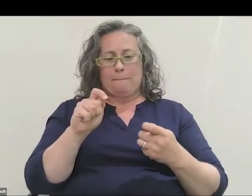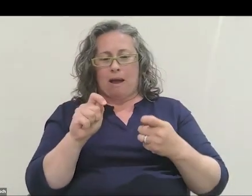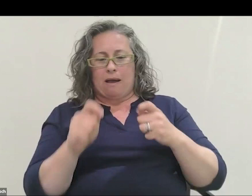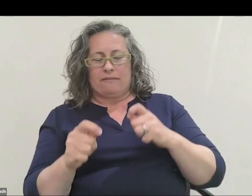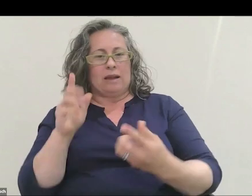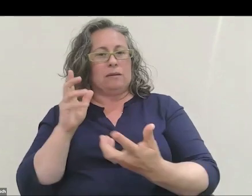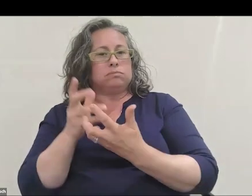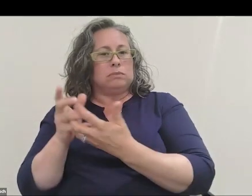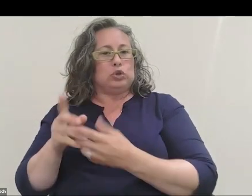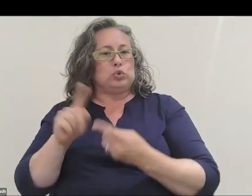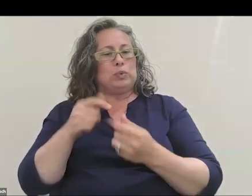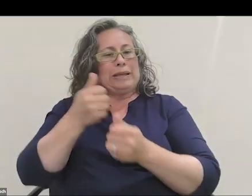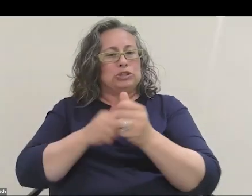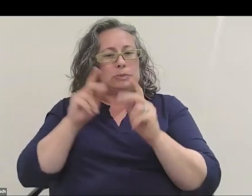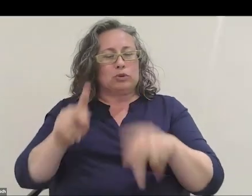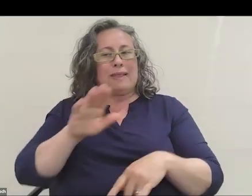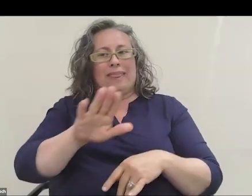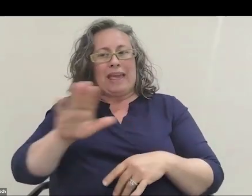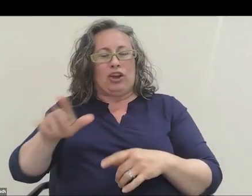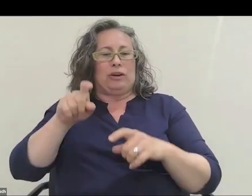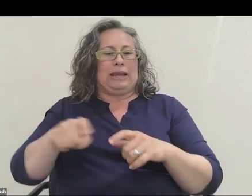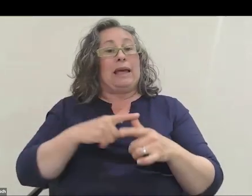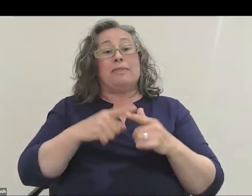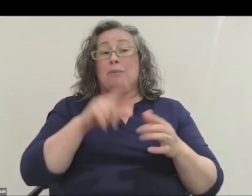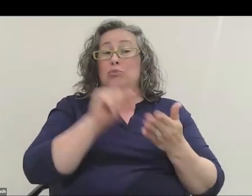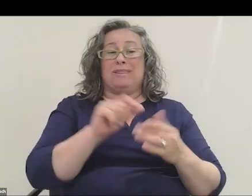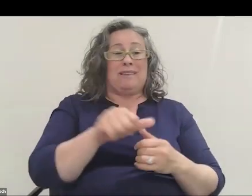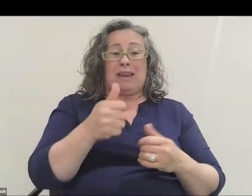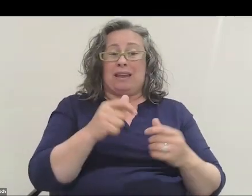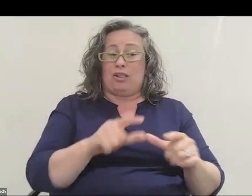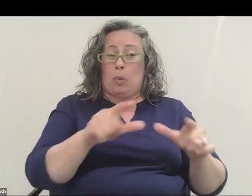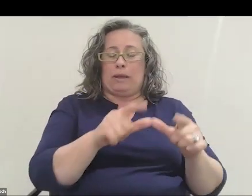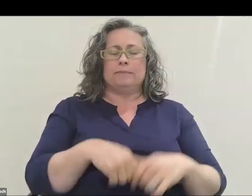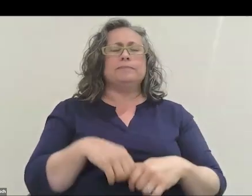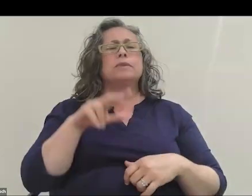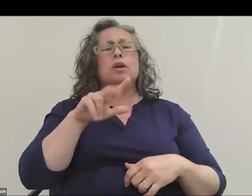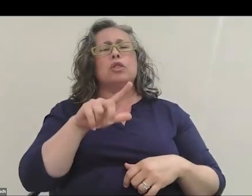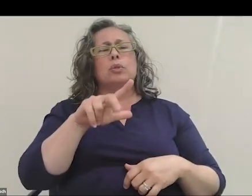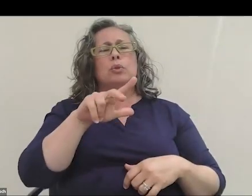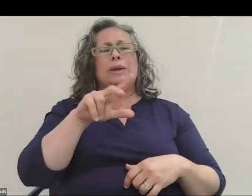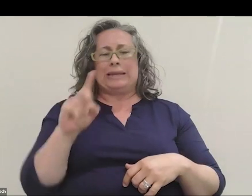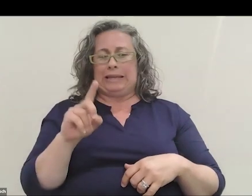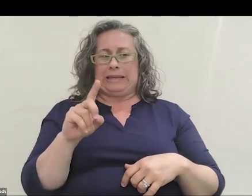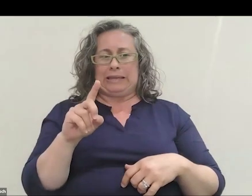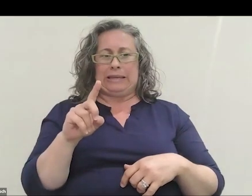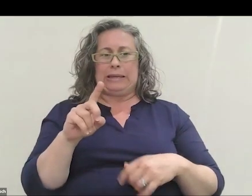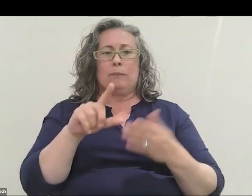and then print it in any location. 3D printing is also a growing, versatile job skill.